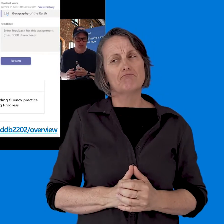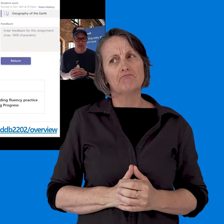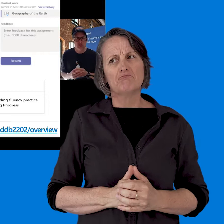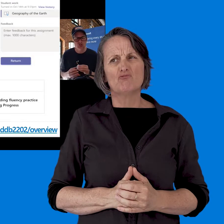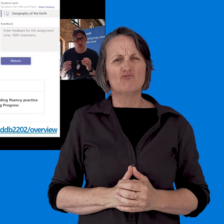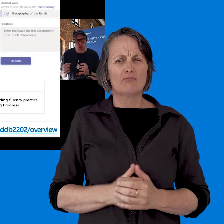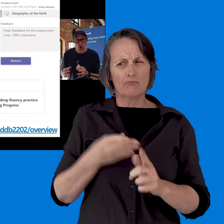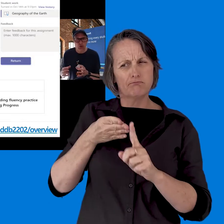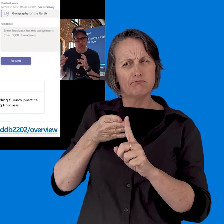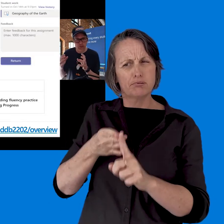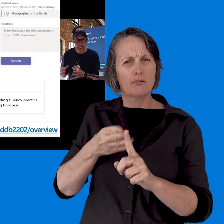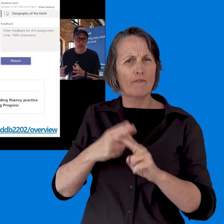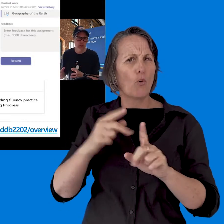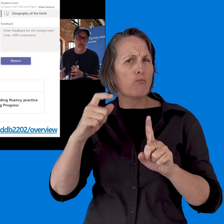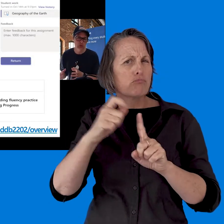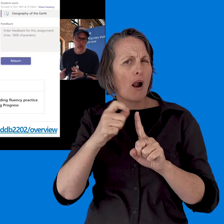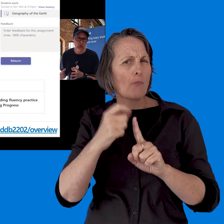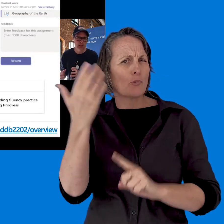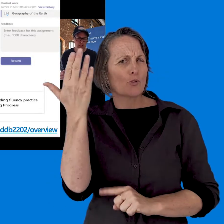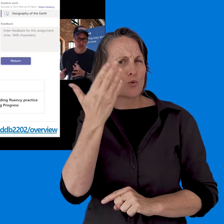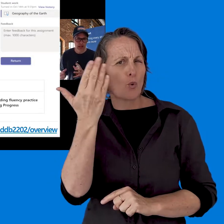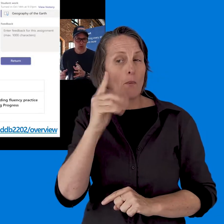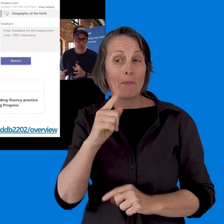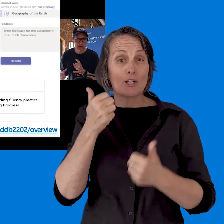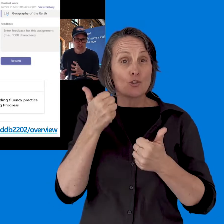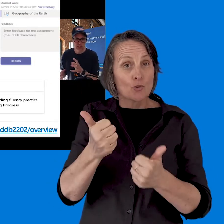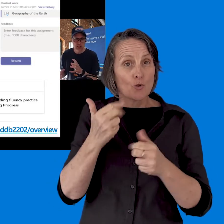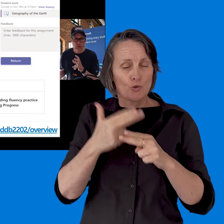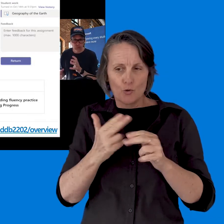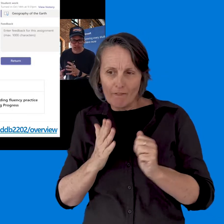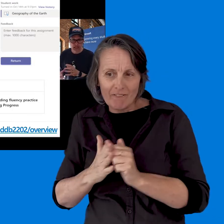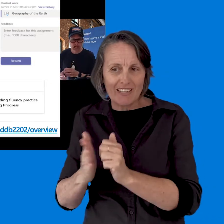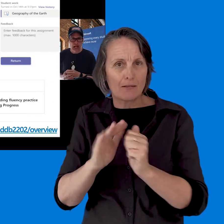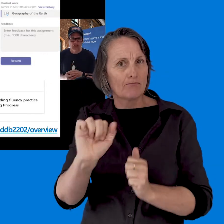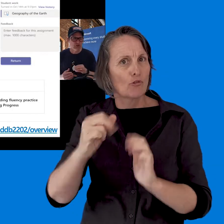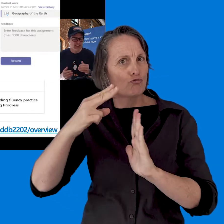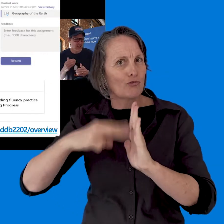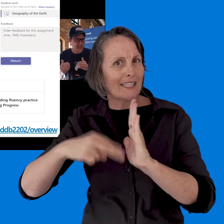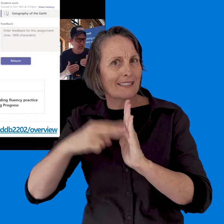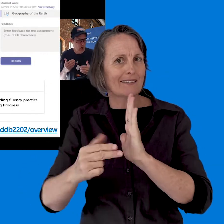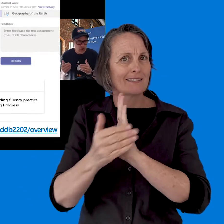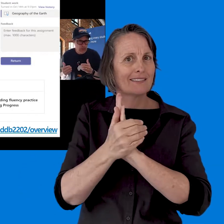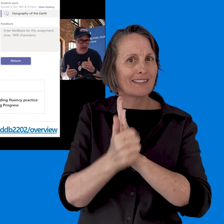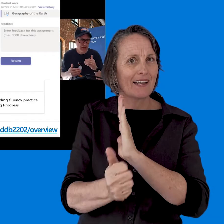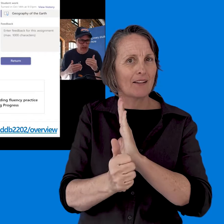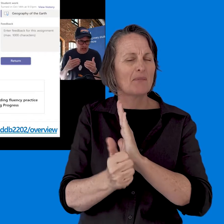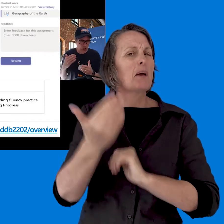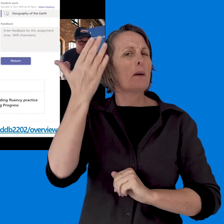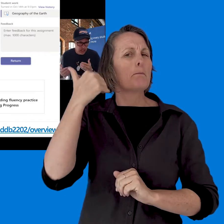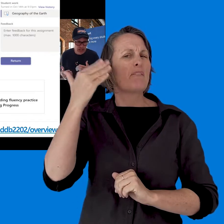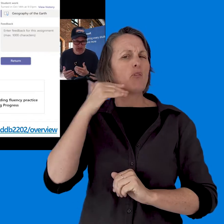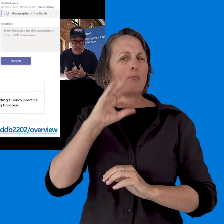but it's a strong remedial tool to help measure reading. And the reason I didn't go on about it a lot in our